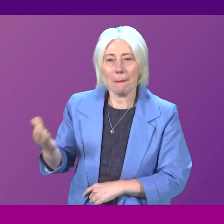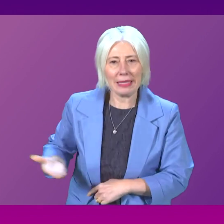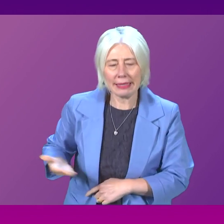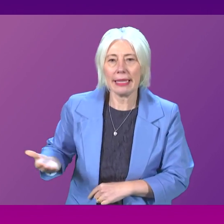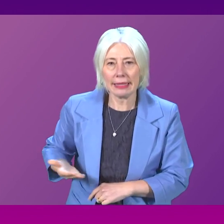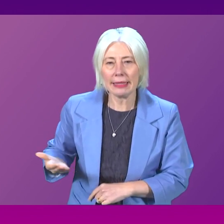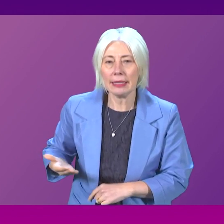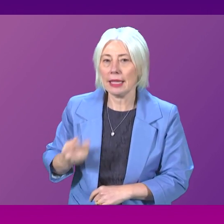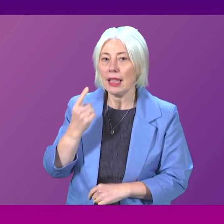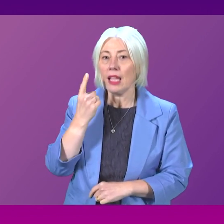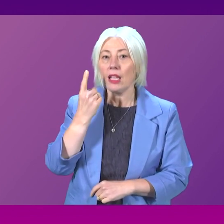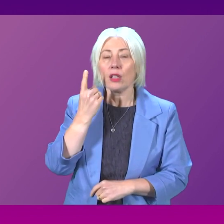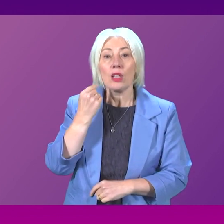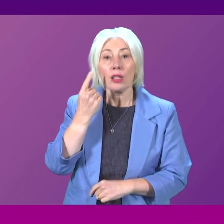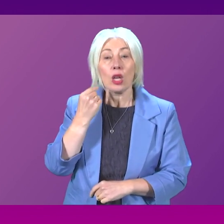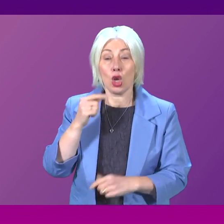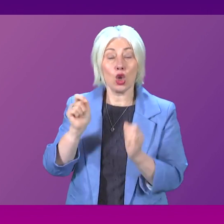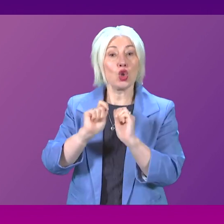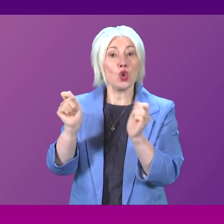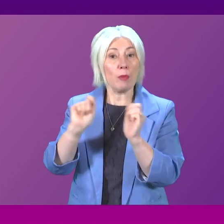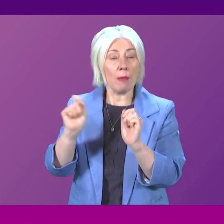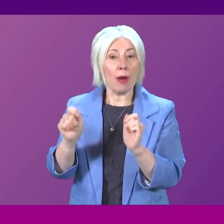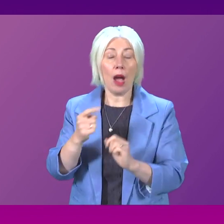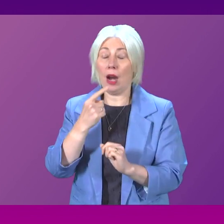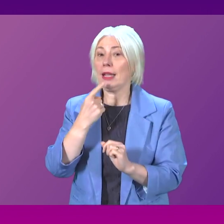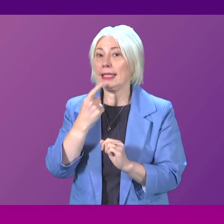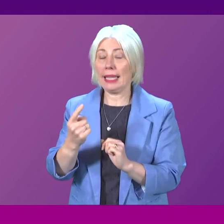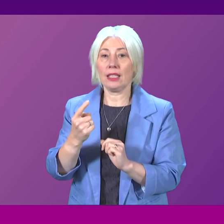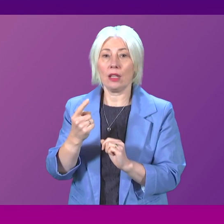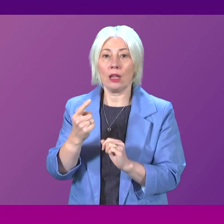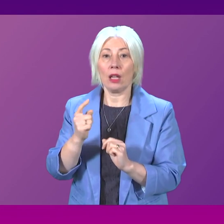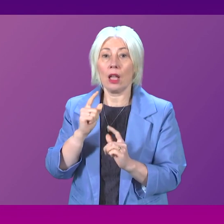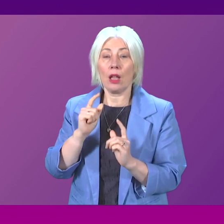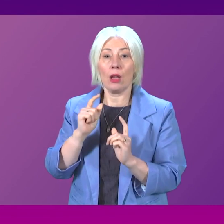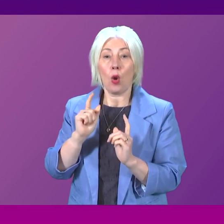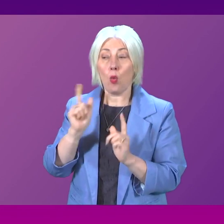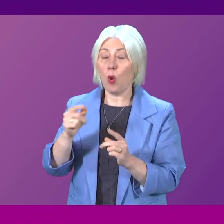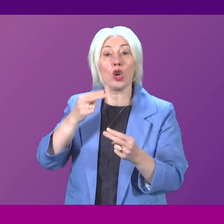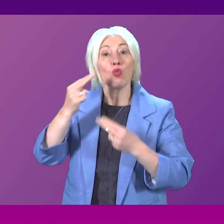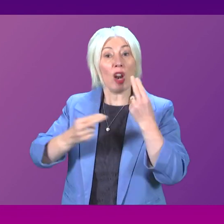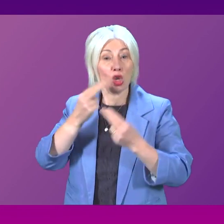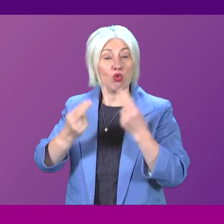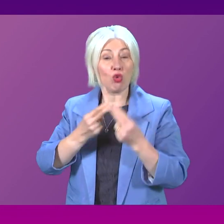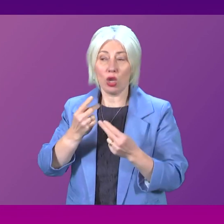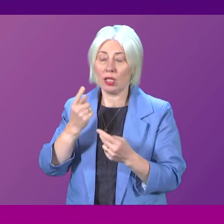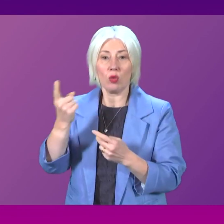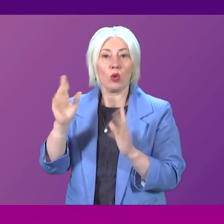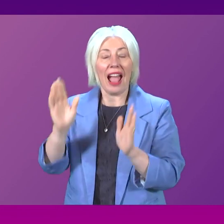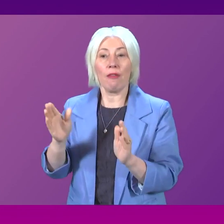Yesterday, local newspaper the Greenock Telegraph reported that an award-winning restaurant, My Kitchen, was going to close at the end of the month.